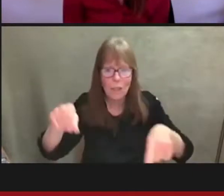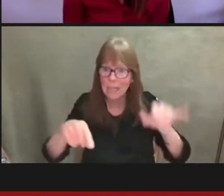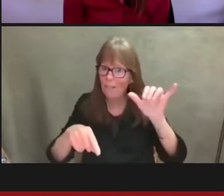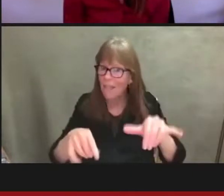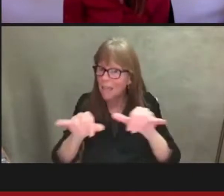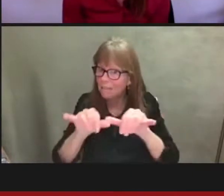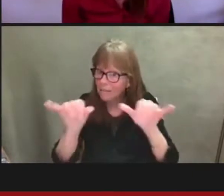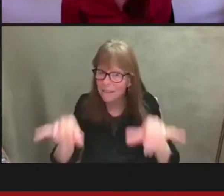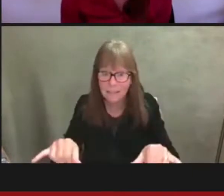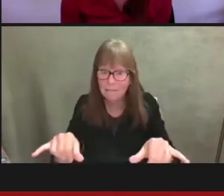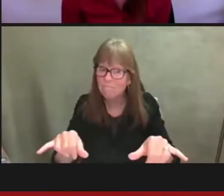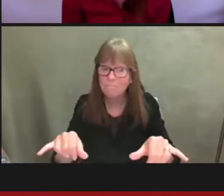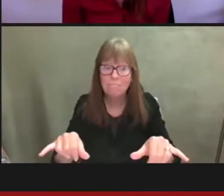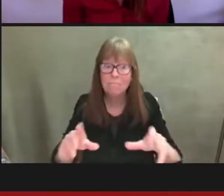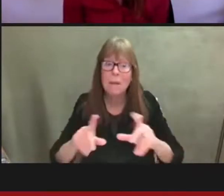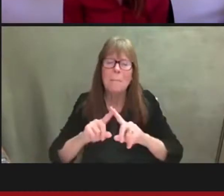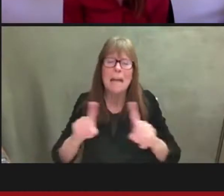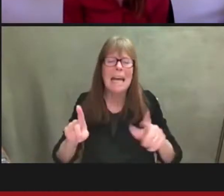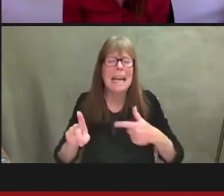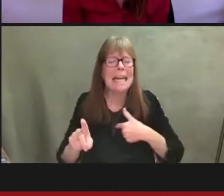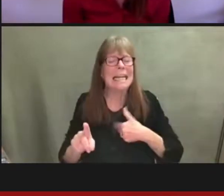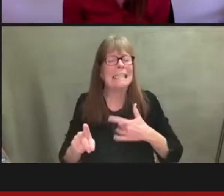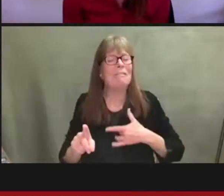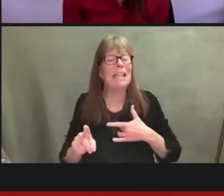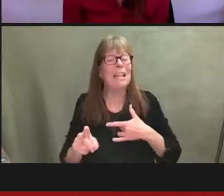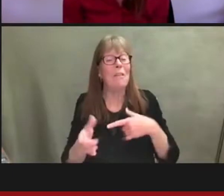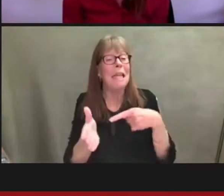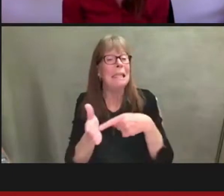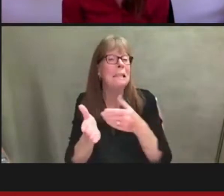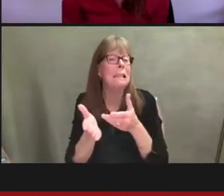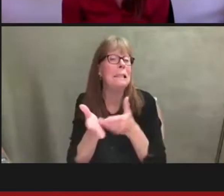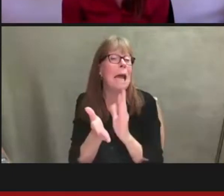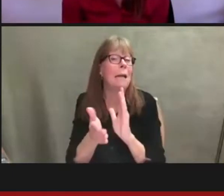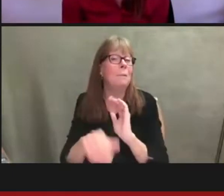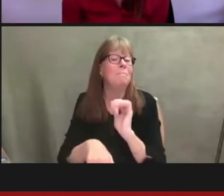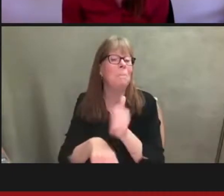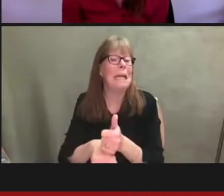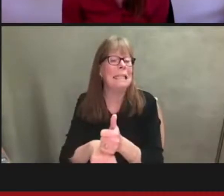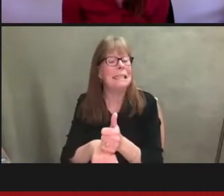But I'm afraid that that entitlement-based…